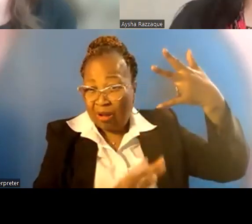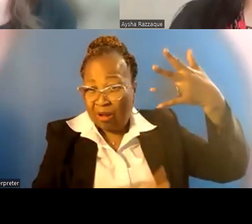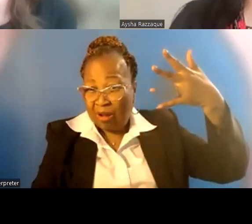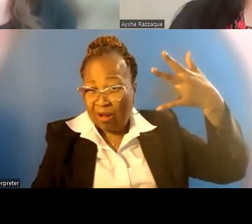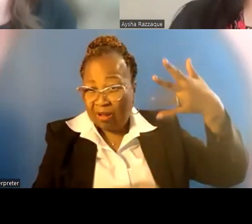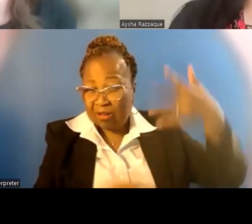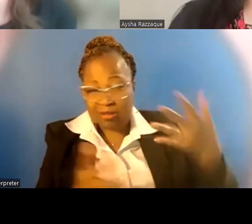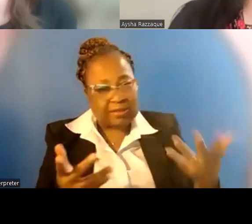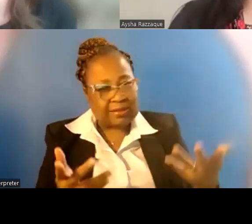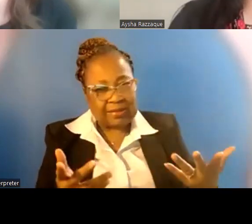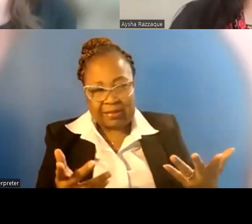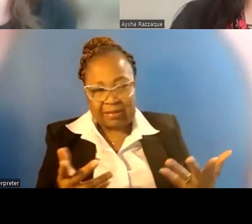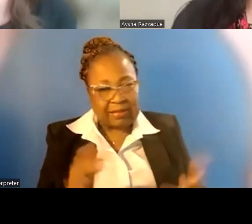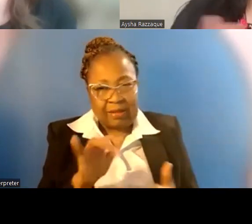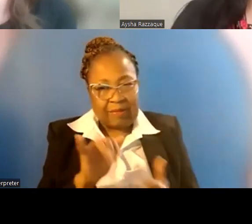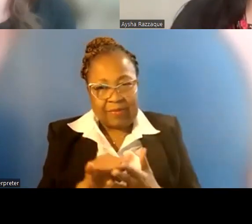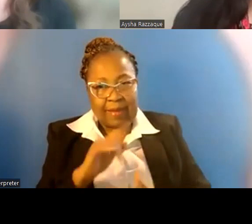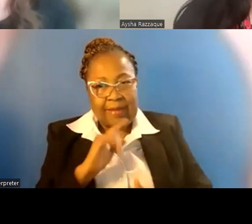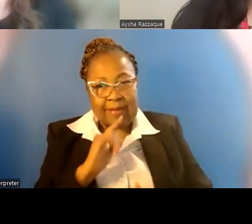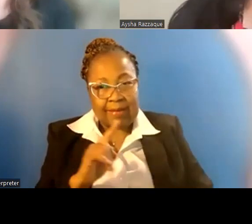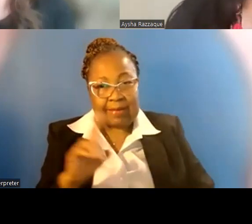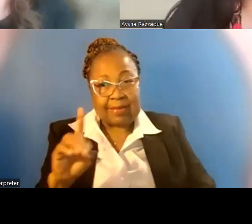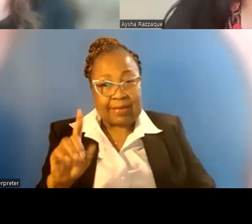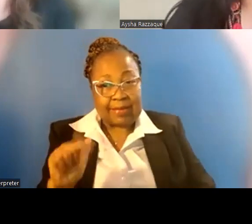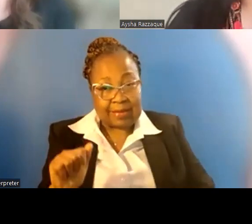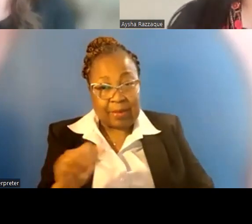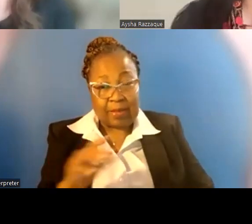that is disability and disability justice.